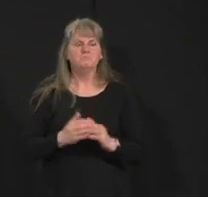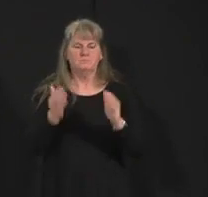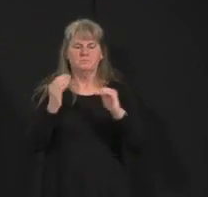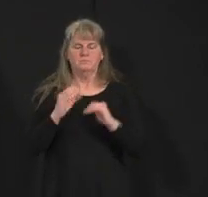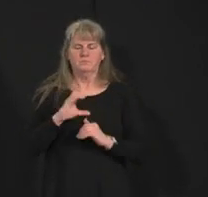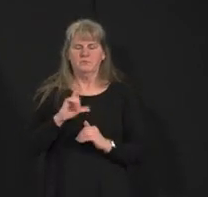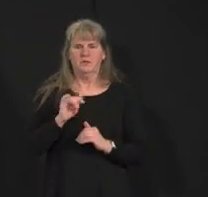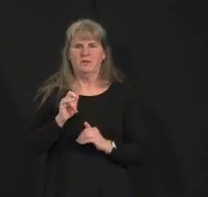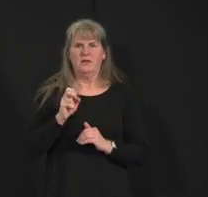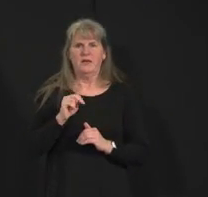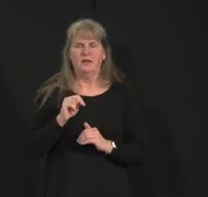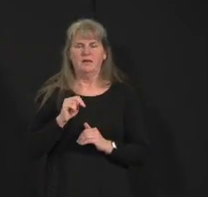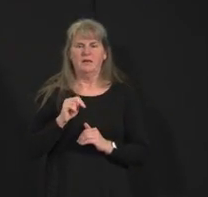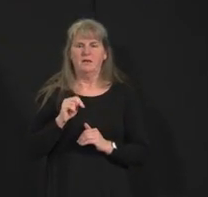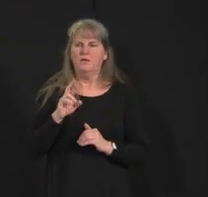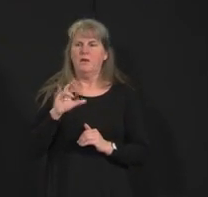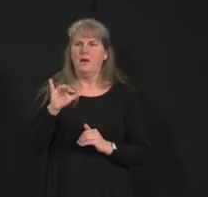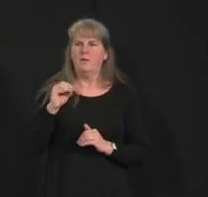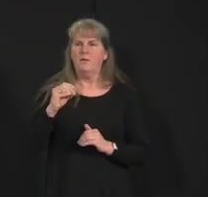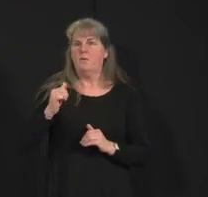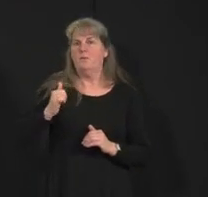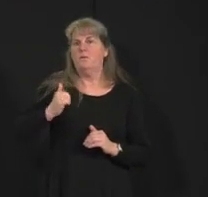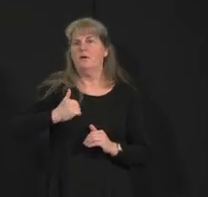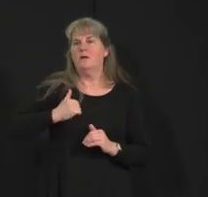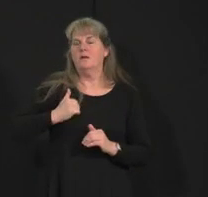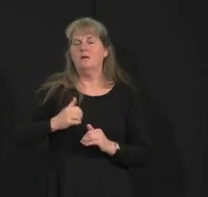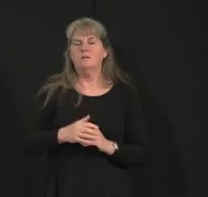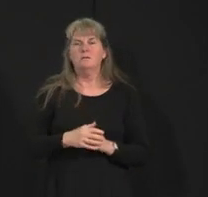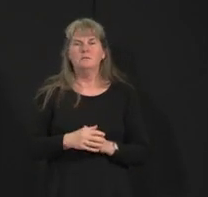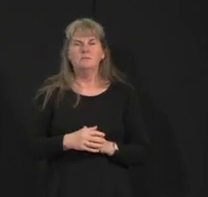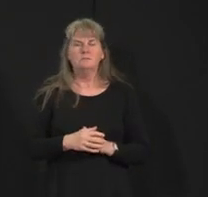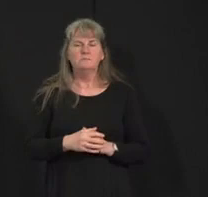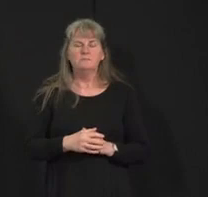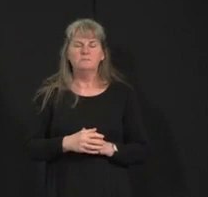We will move to Radio-Canada.